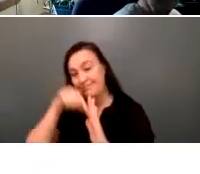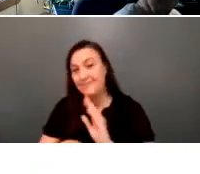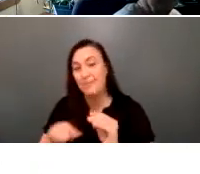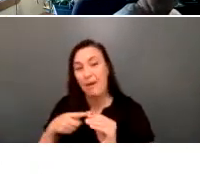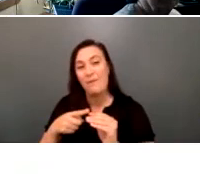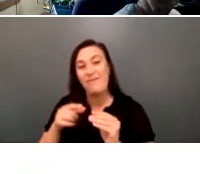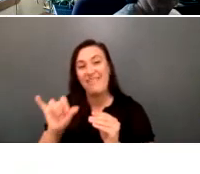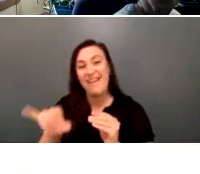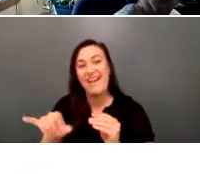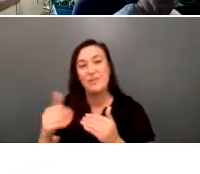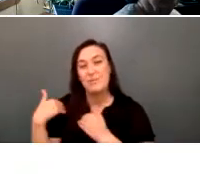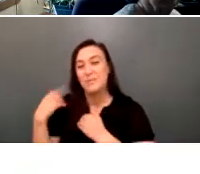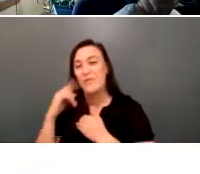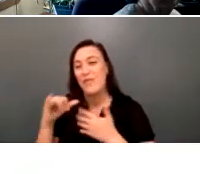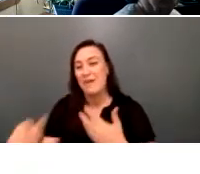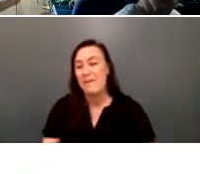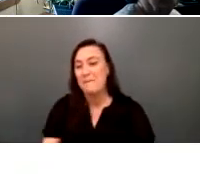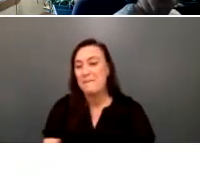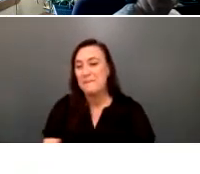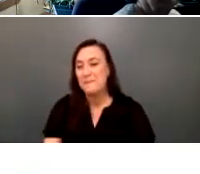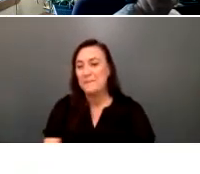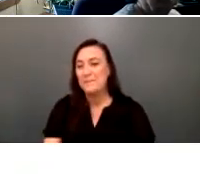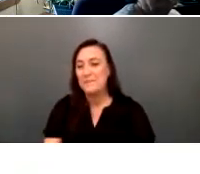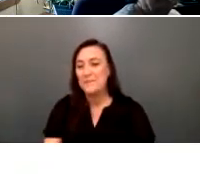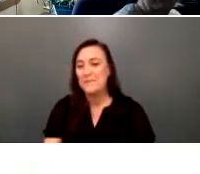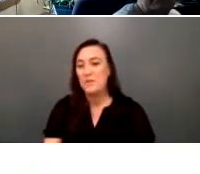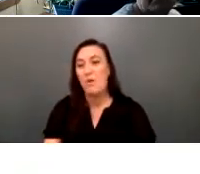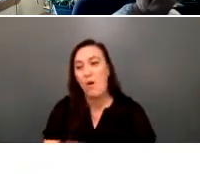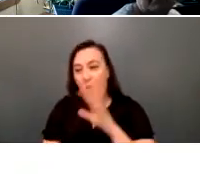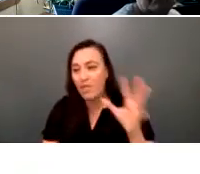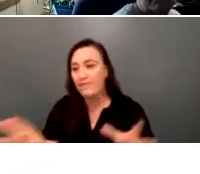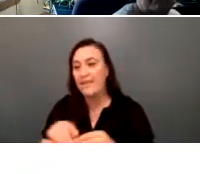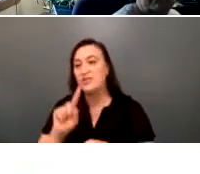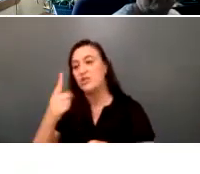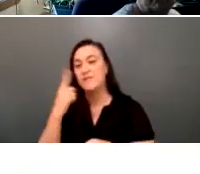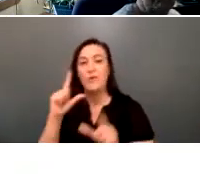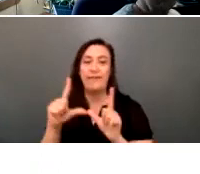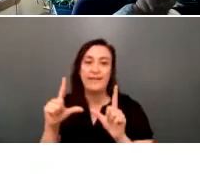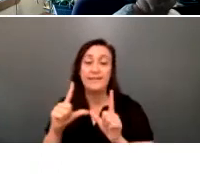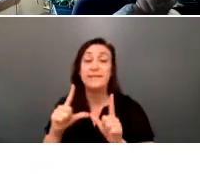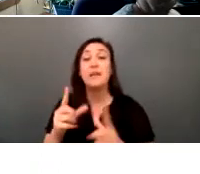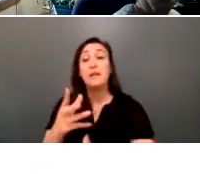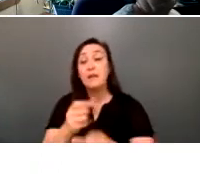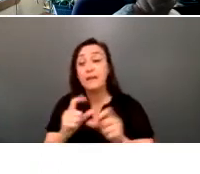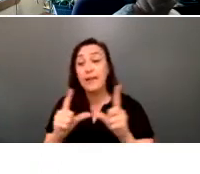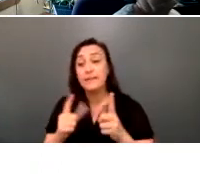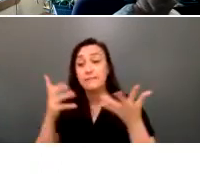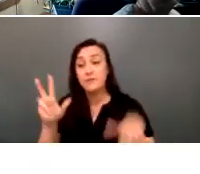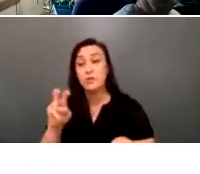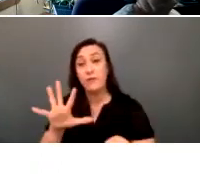so that information is all just around the 245D license. Once you have your 245D license then you can apply for enrollment,